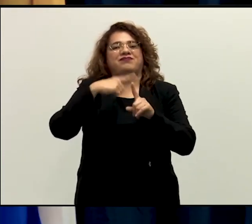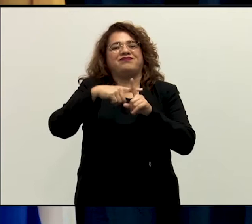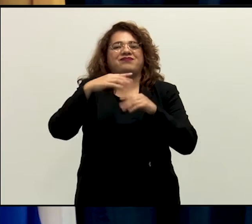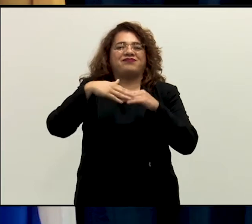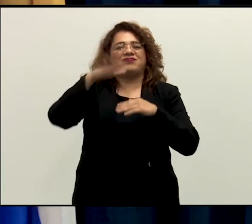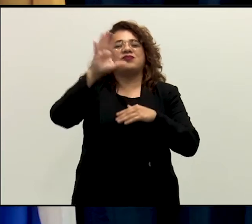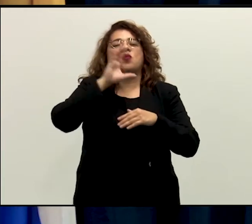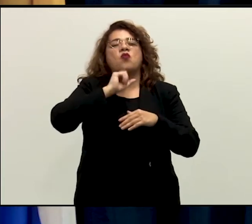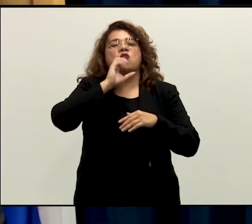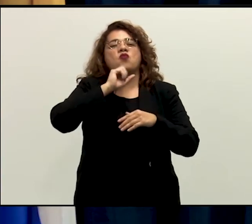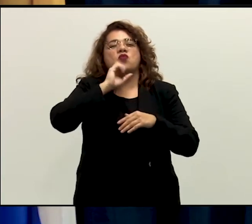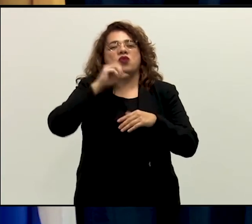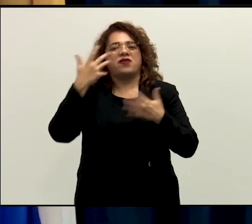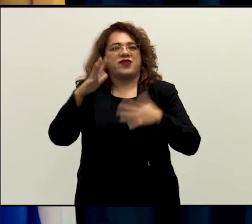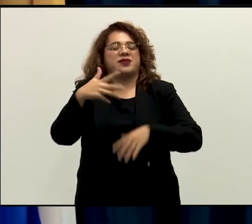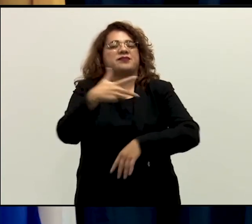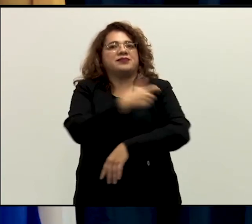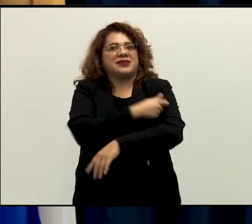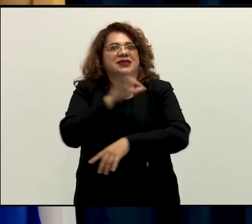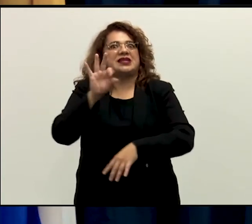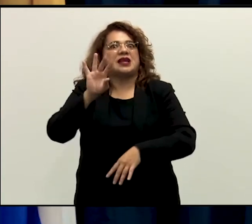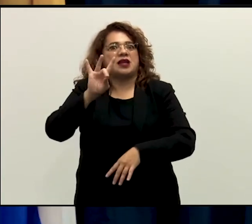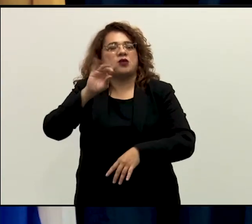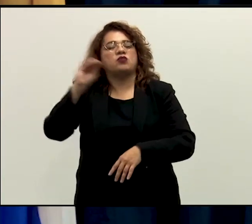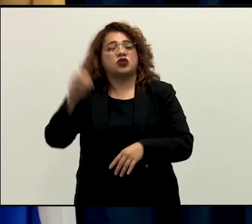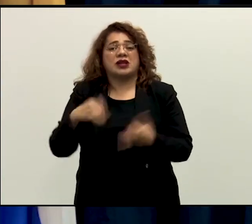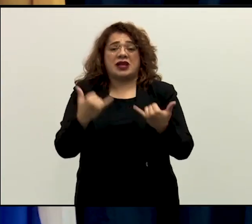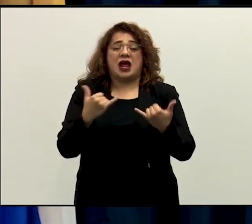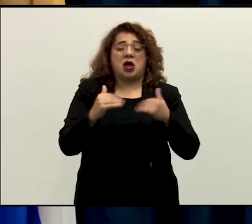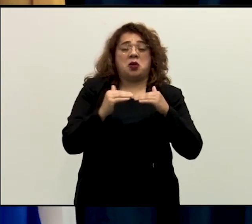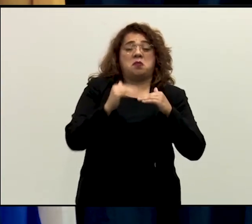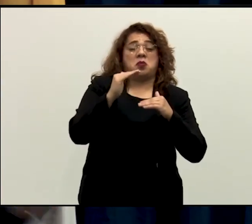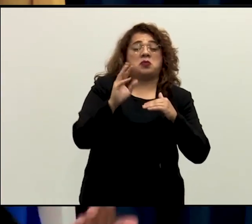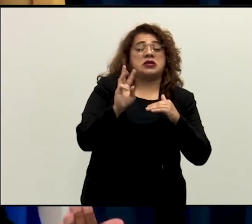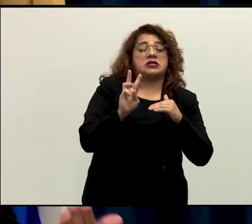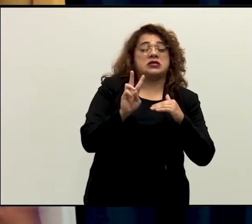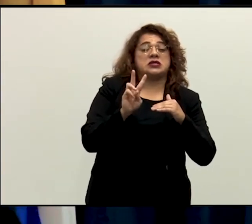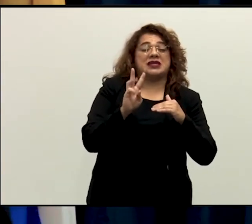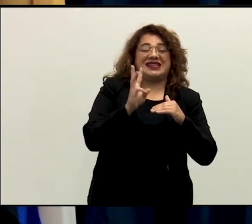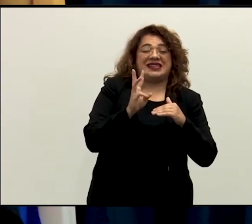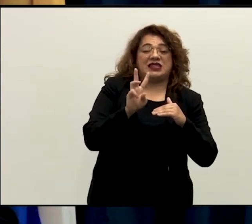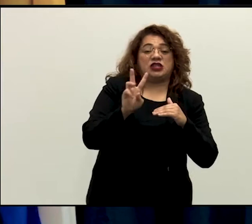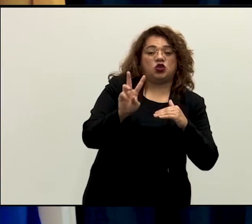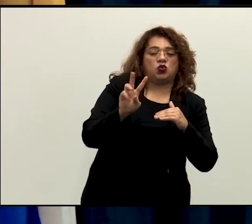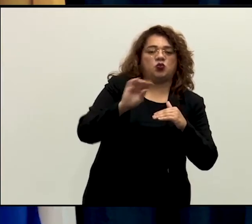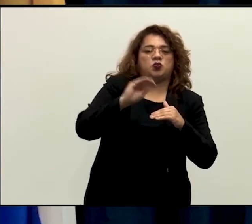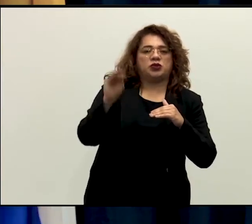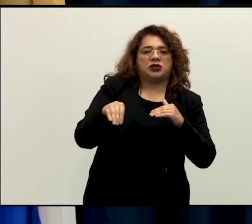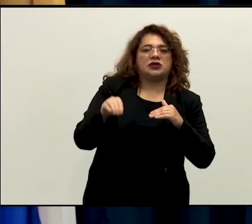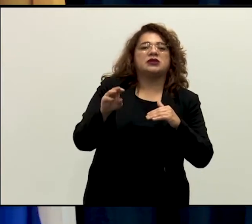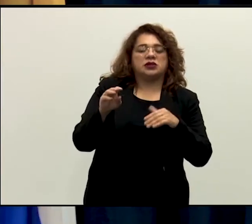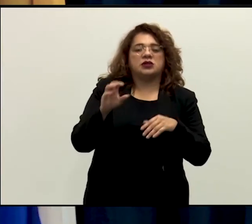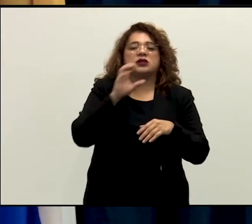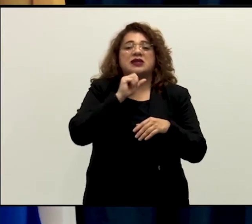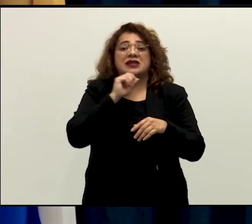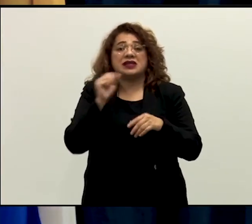Over, we're a little over 62 percent of the 16 and over category that have been vaccinated